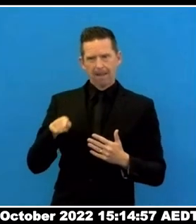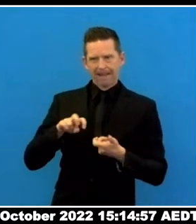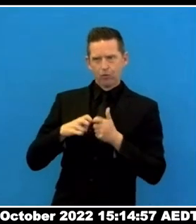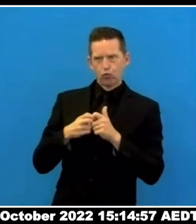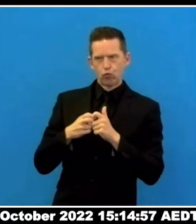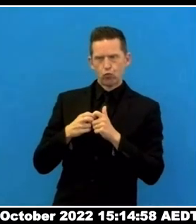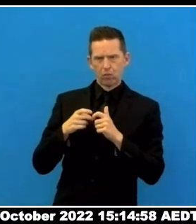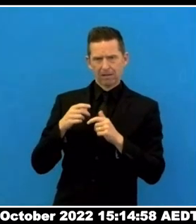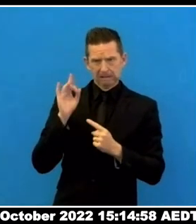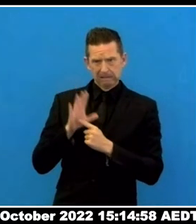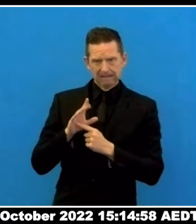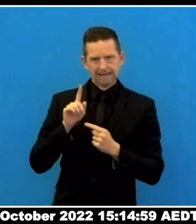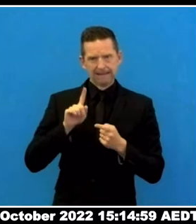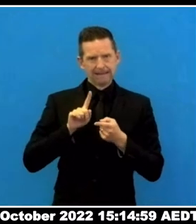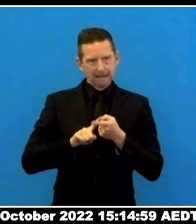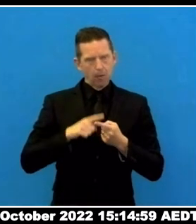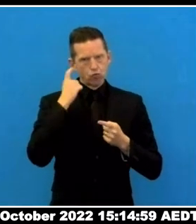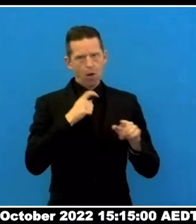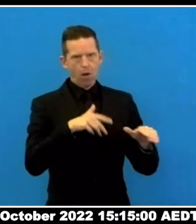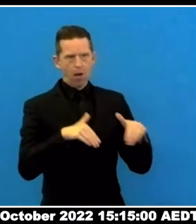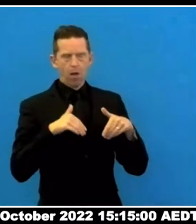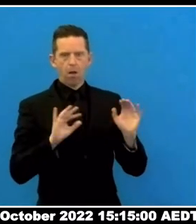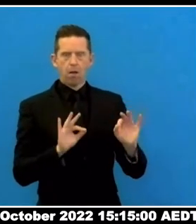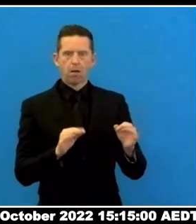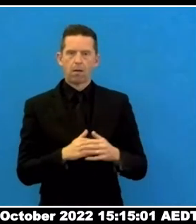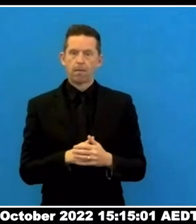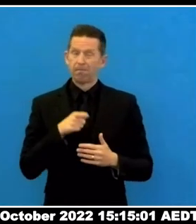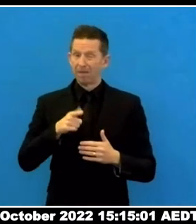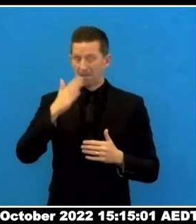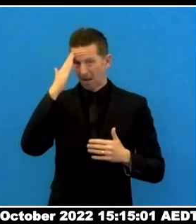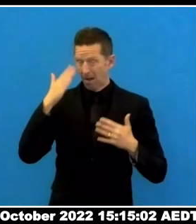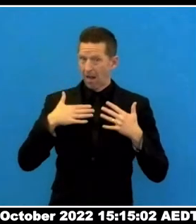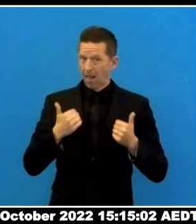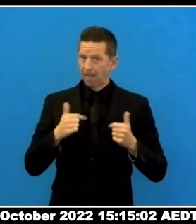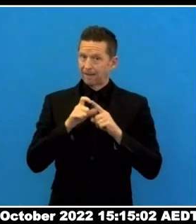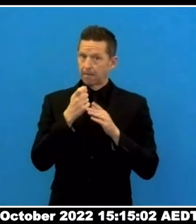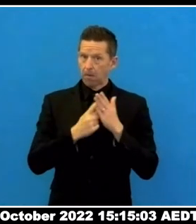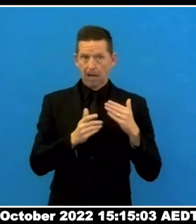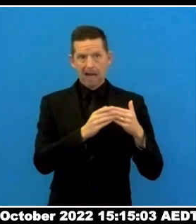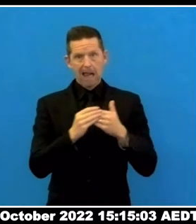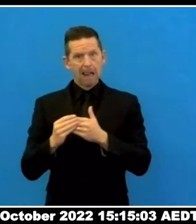It is clear that mental health disability leads to physical disability.